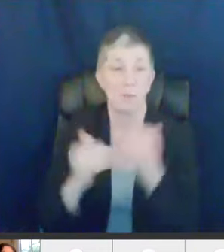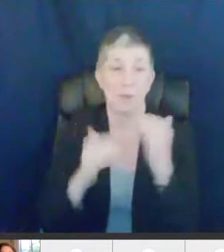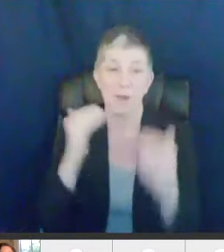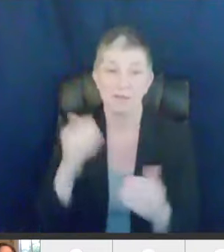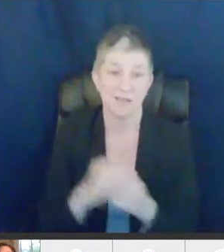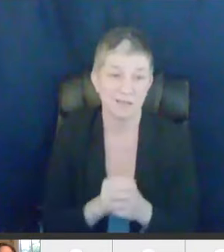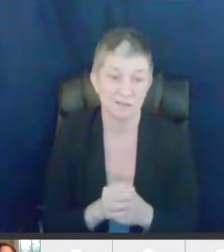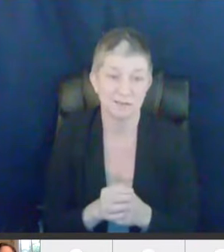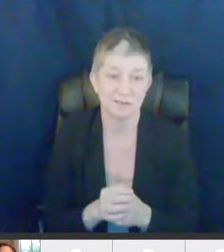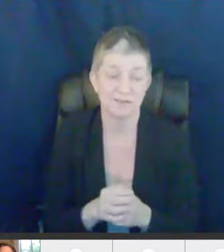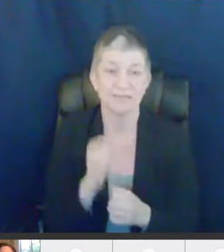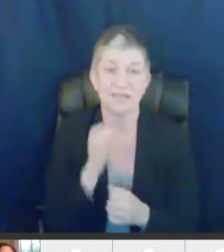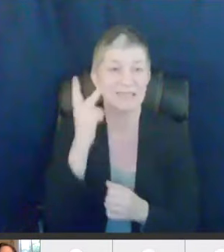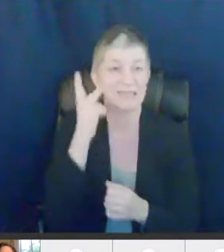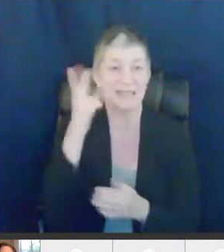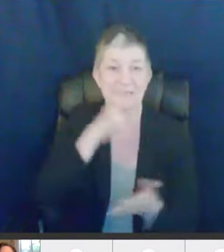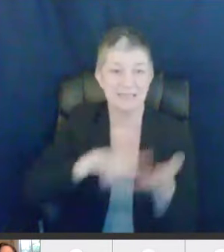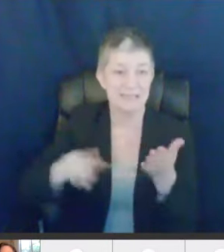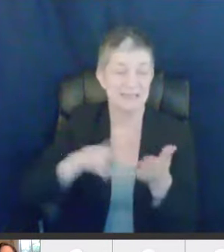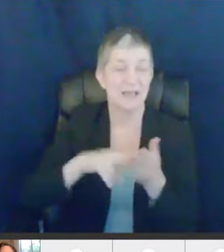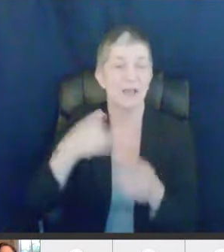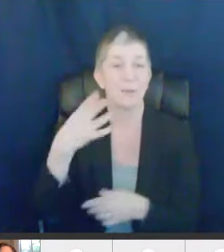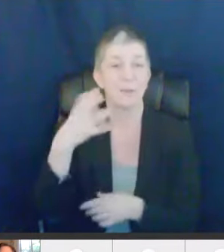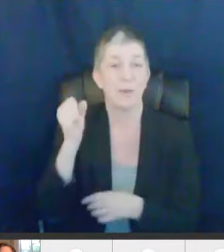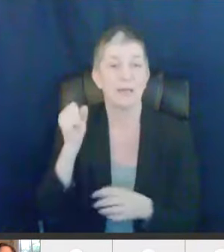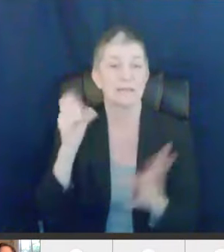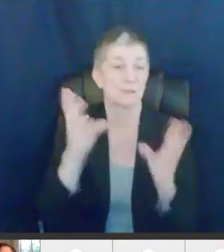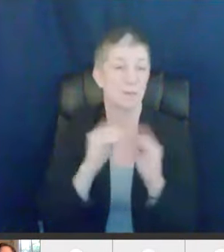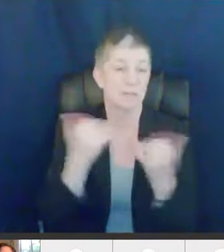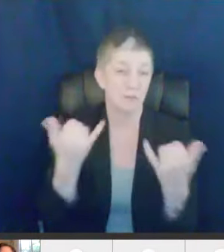did not see the Secretary's press briefing today so I can I can't speak to